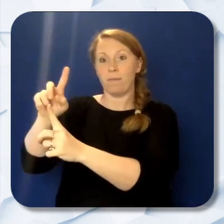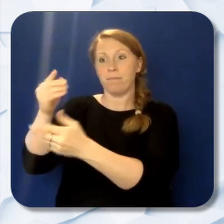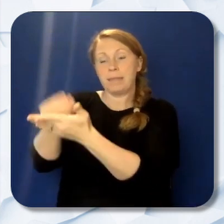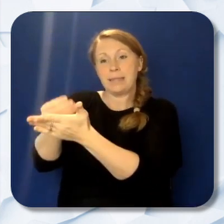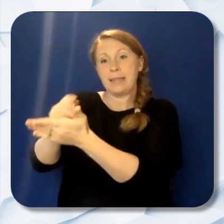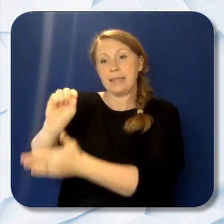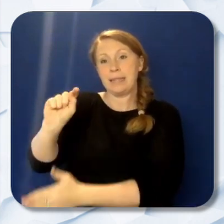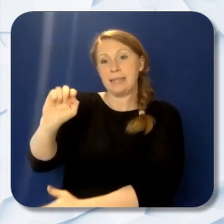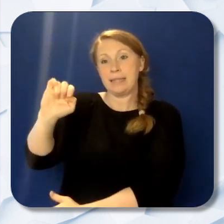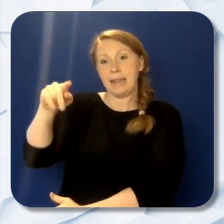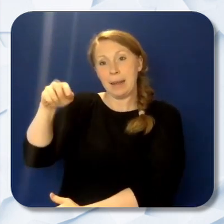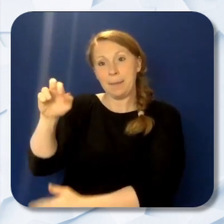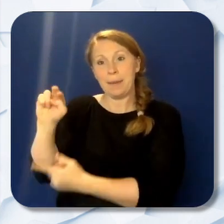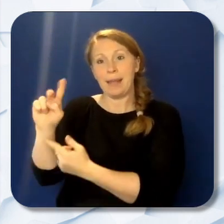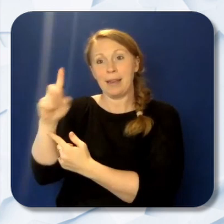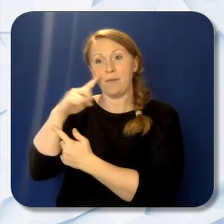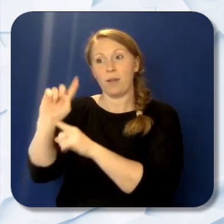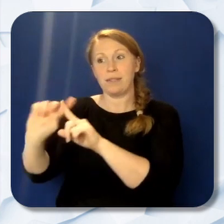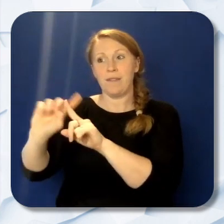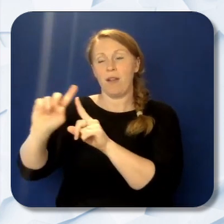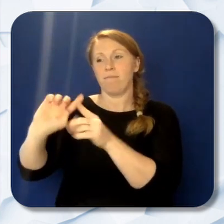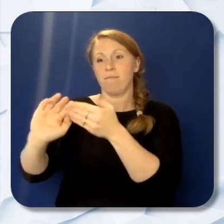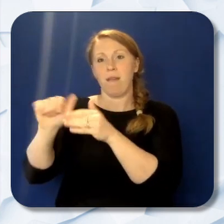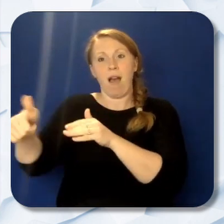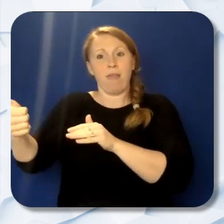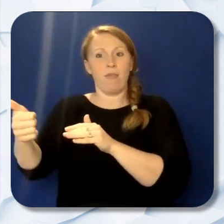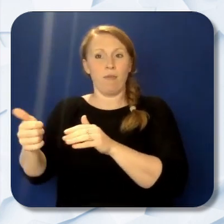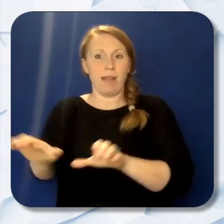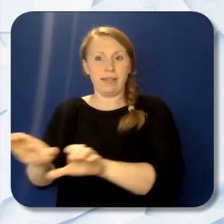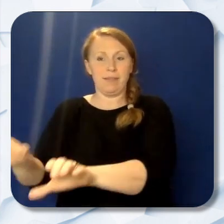Cal Stop provides other programs as well um available on their website, which you can